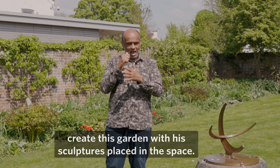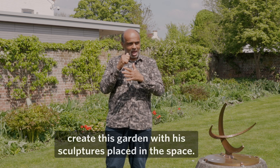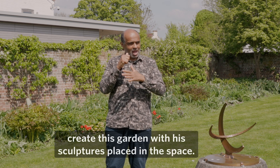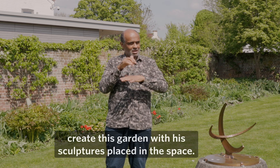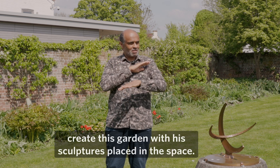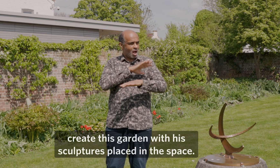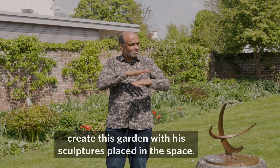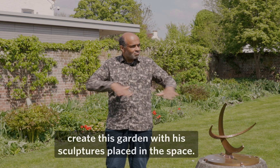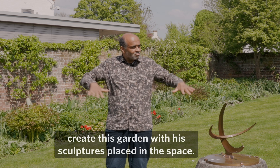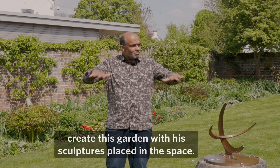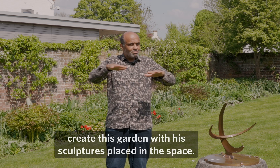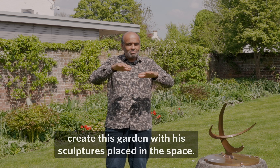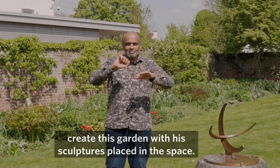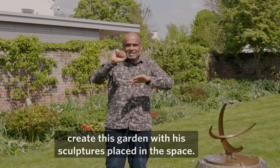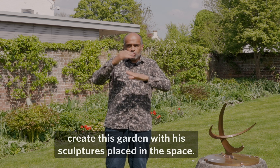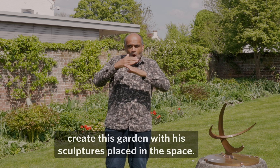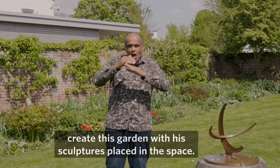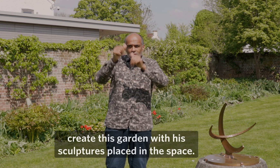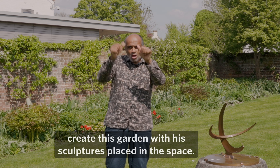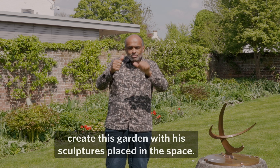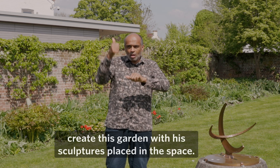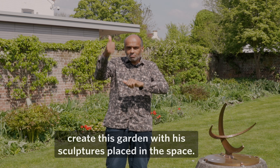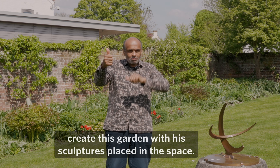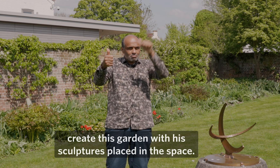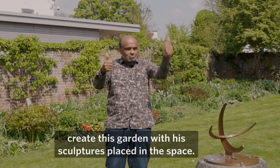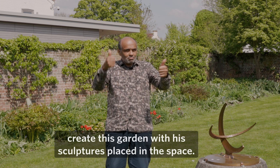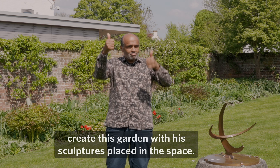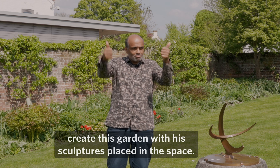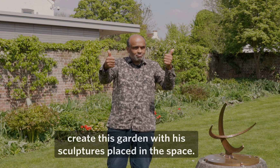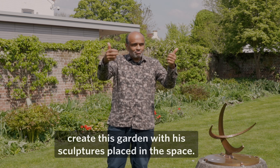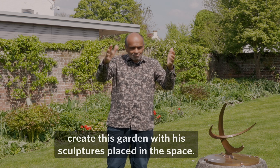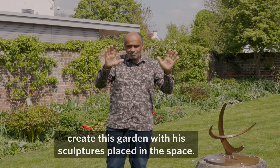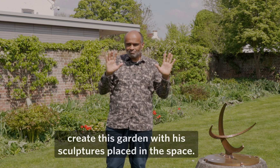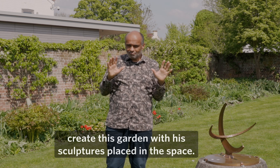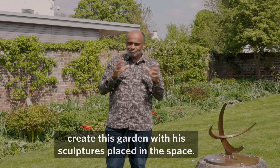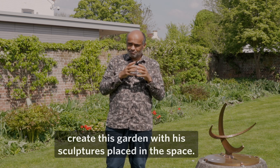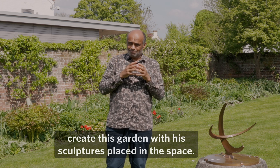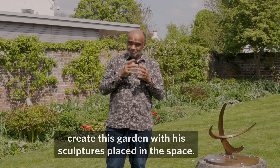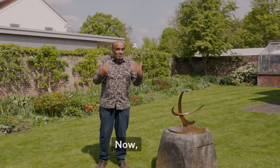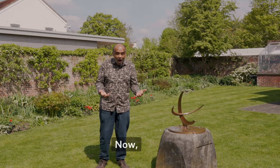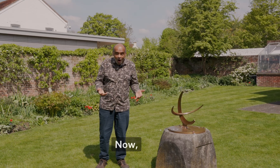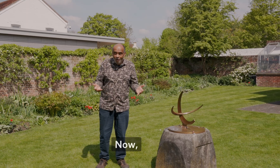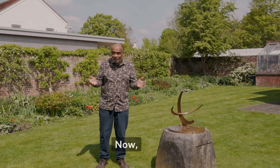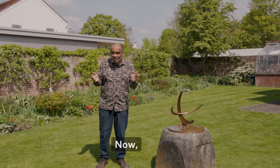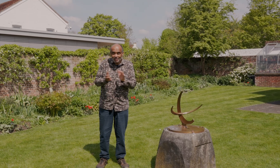create this garden with his sculptures placed in the space. Now,